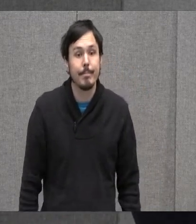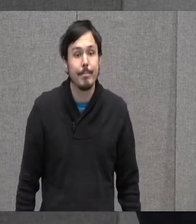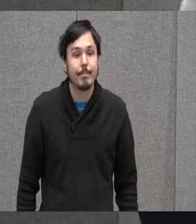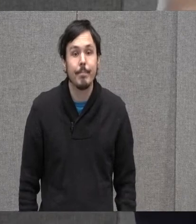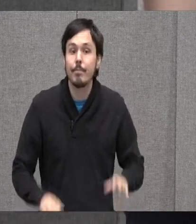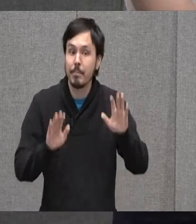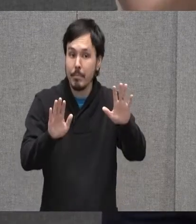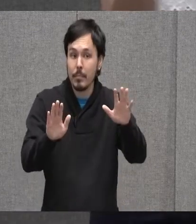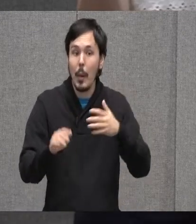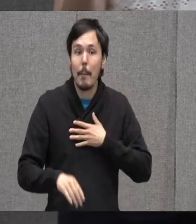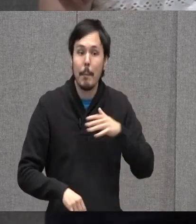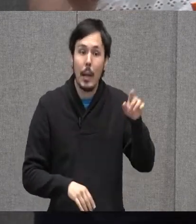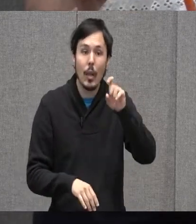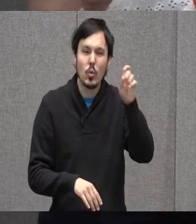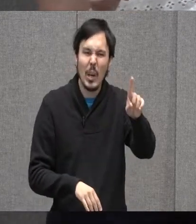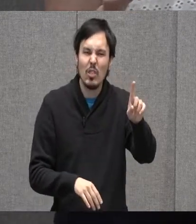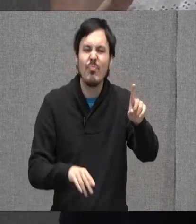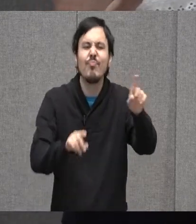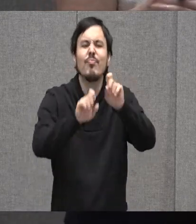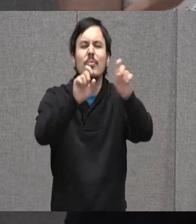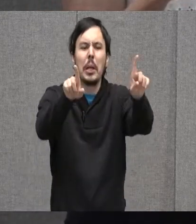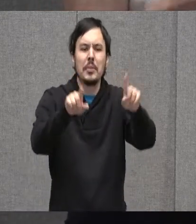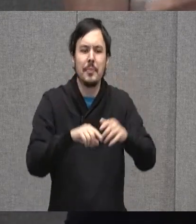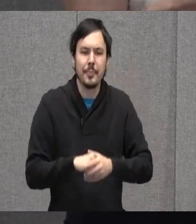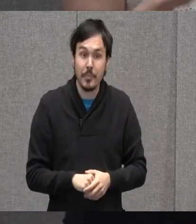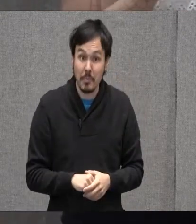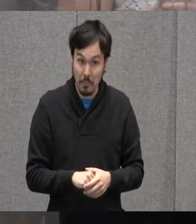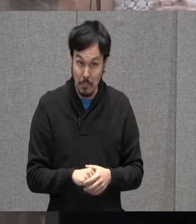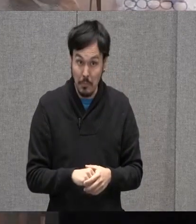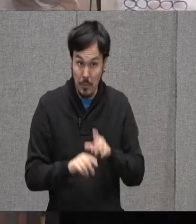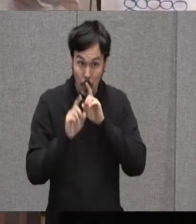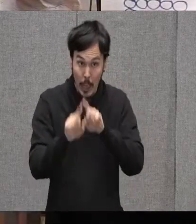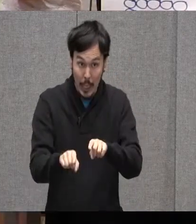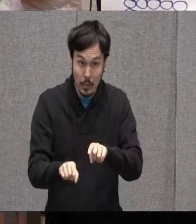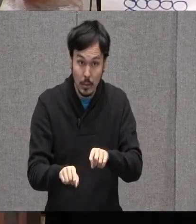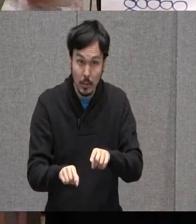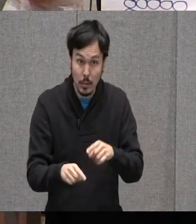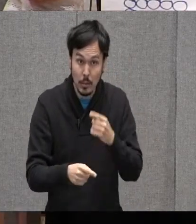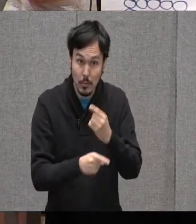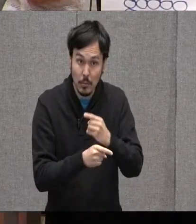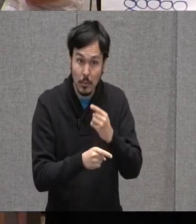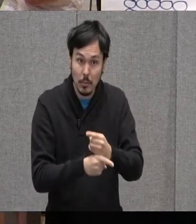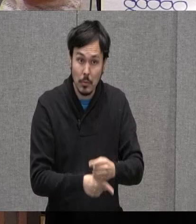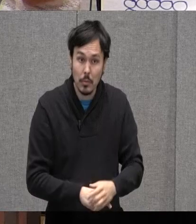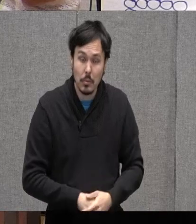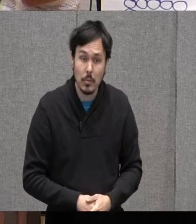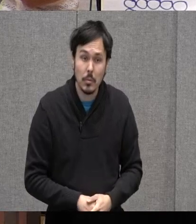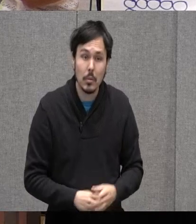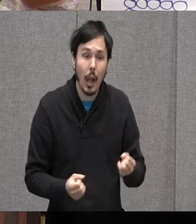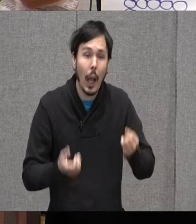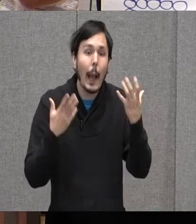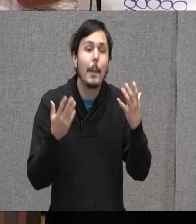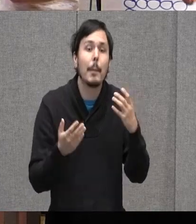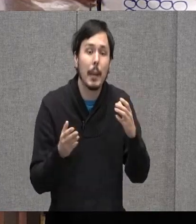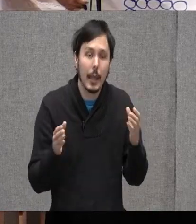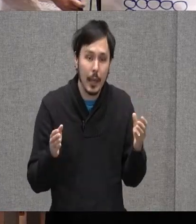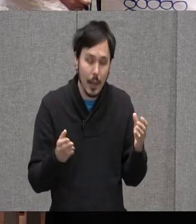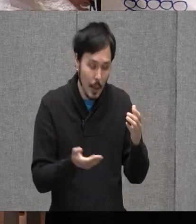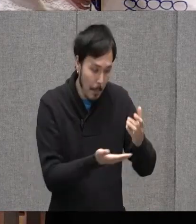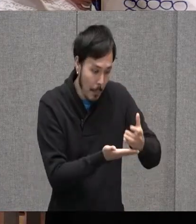So my question is for you, is have we answered the question? How many pots does the box hold?